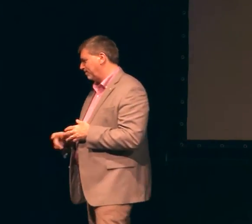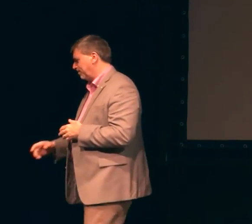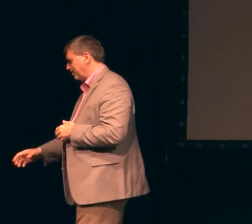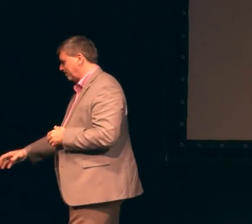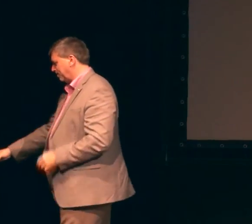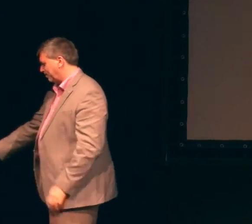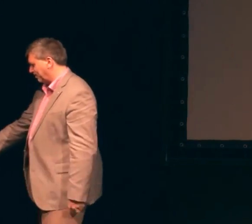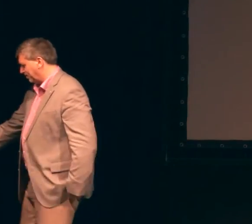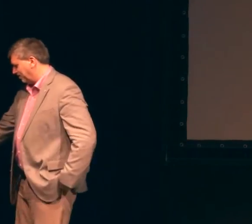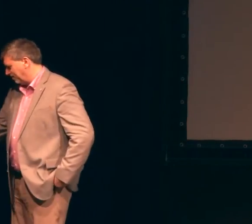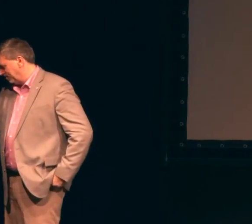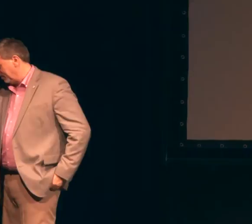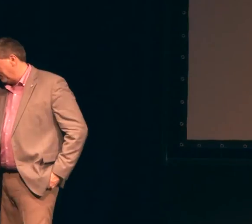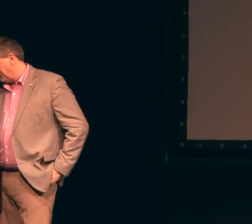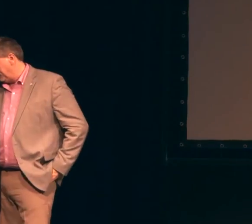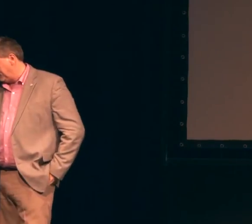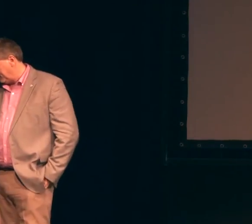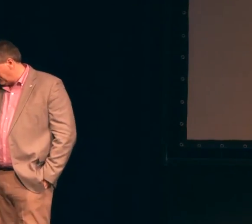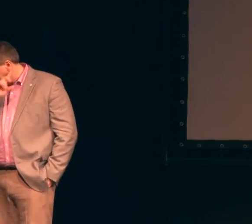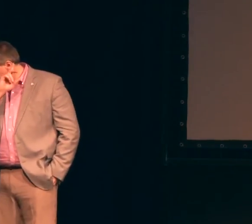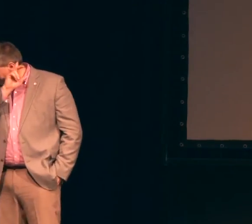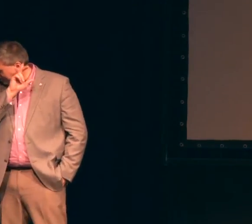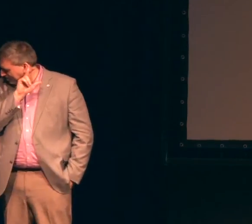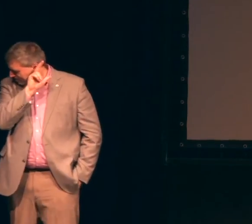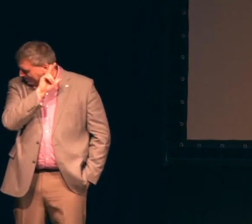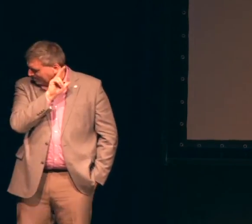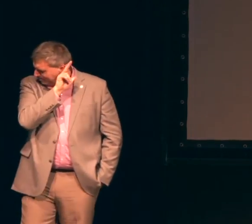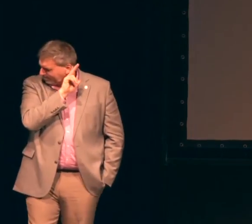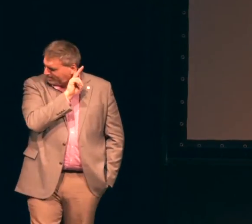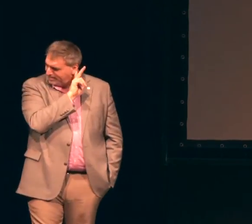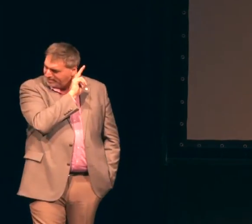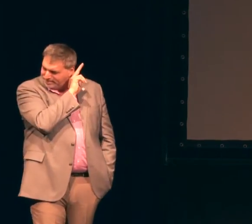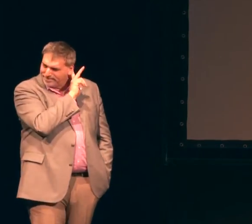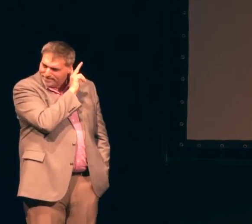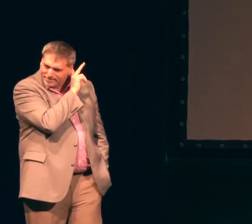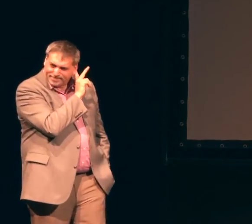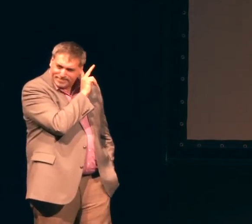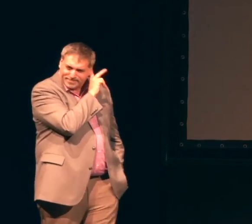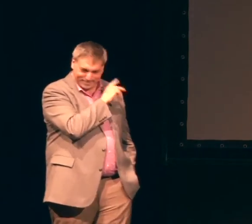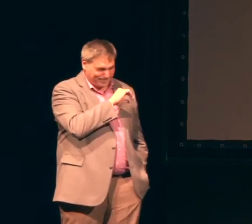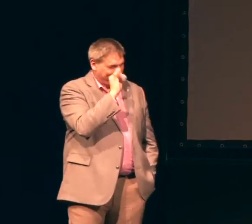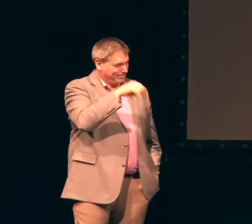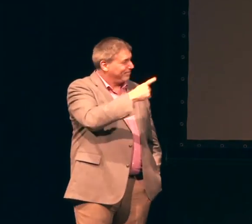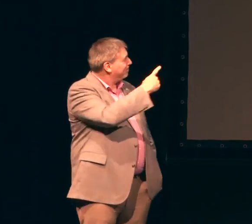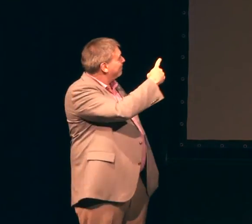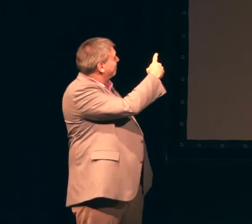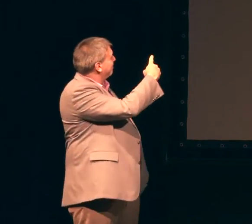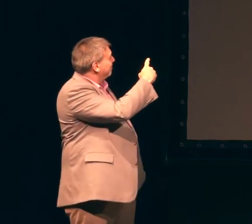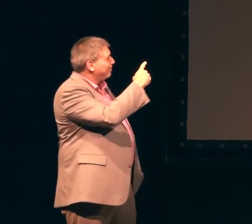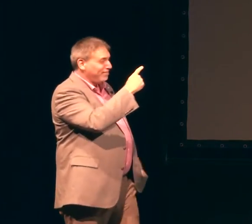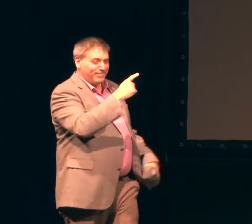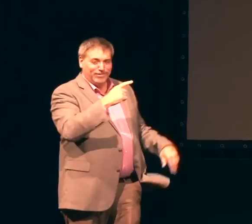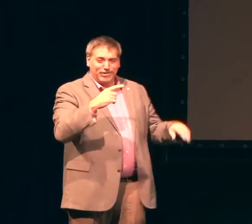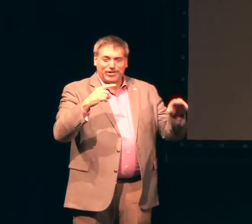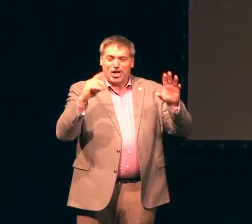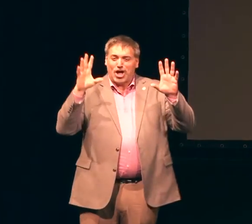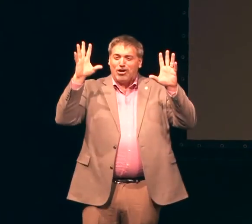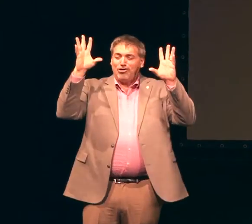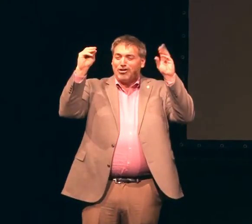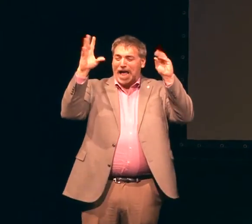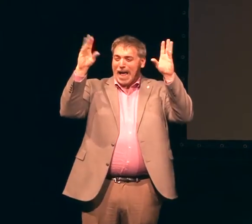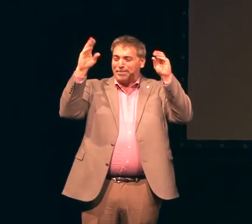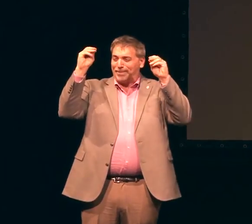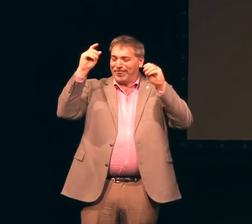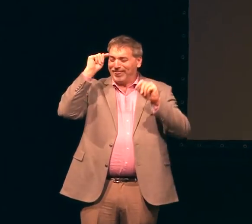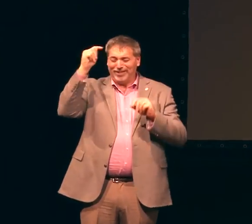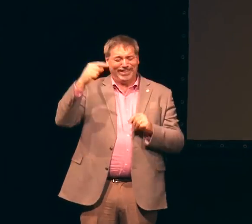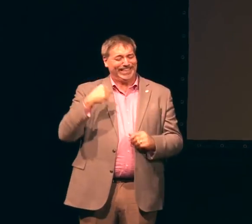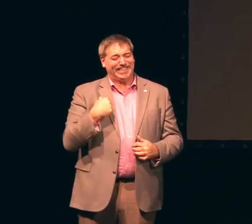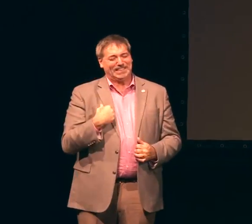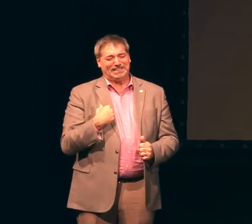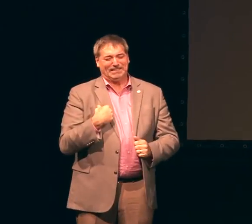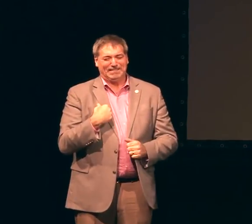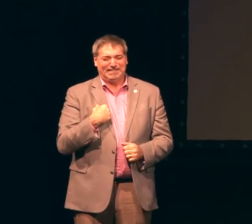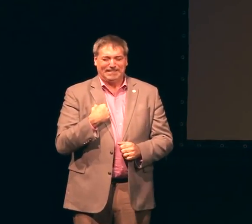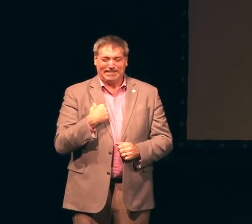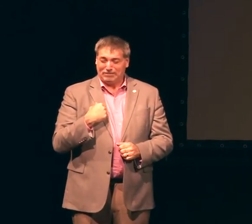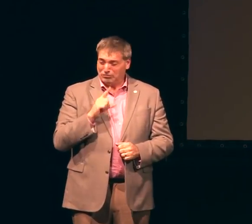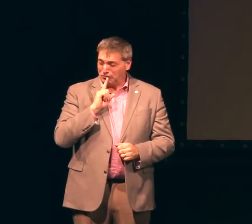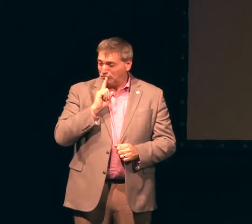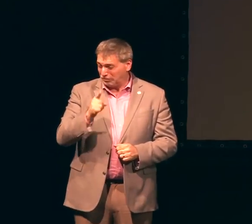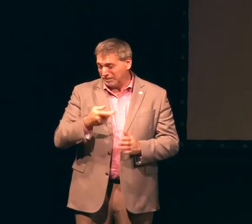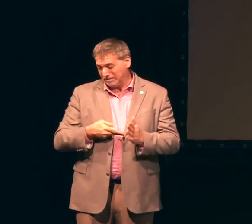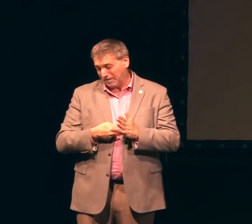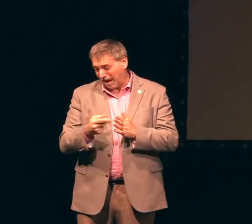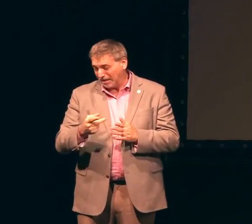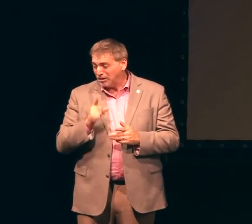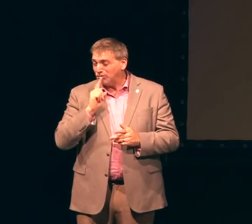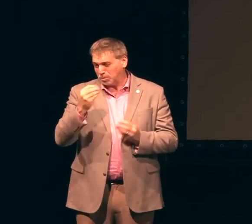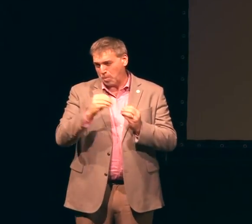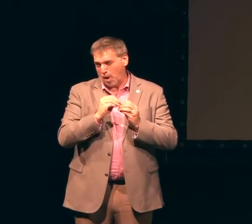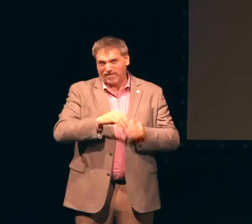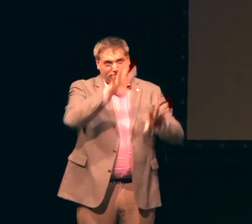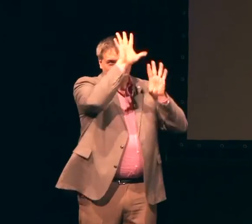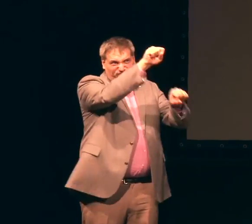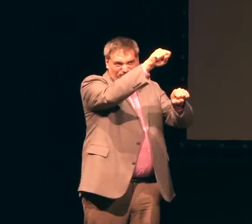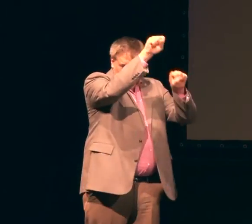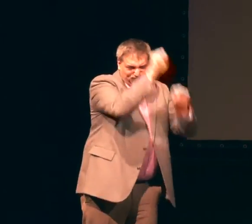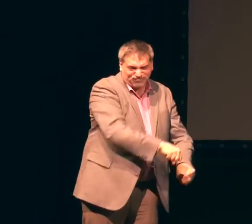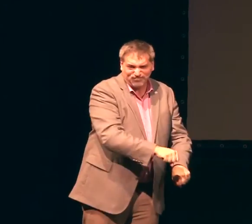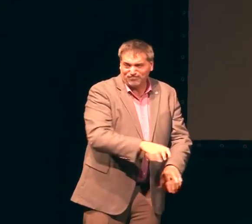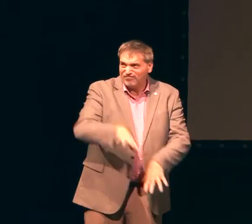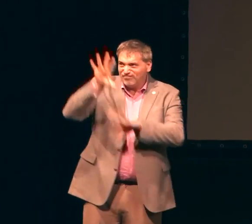diligence. That's the crab theory. It's more of